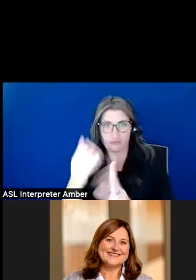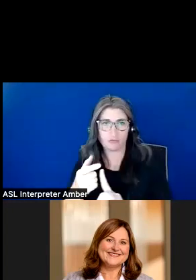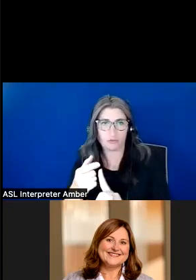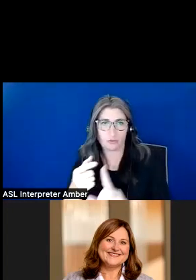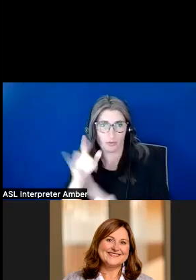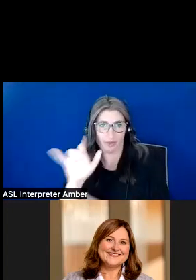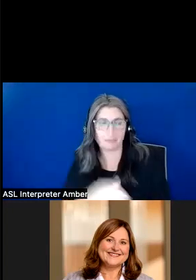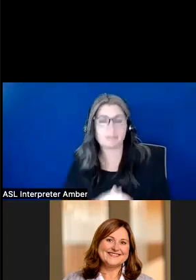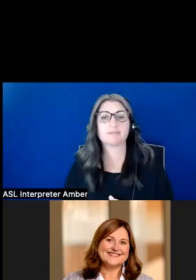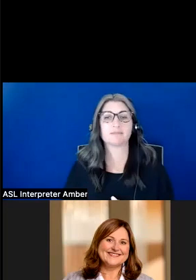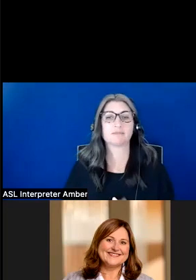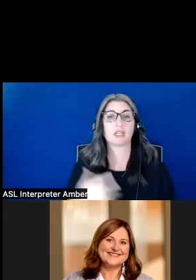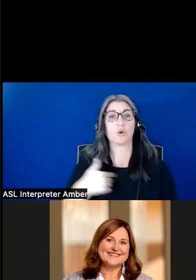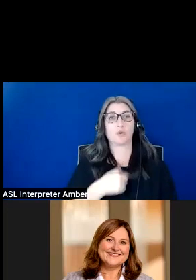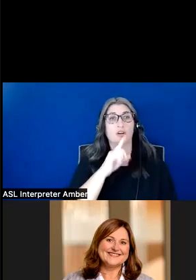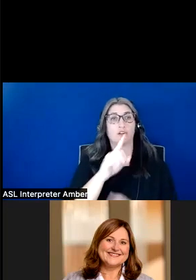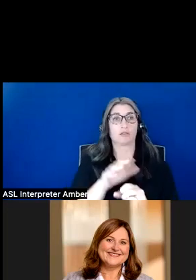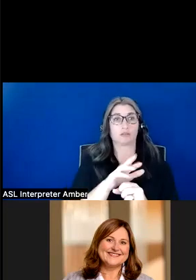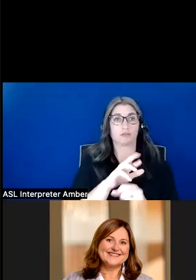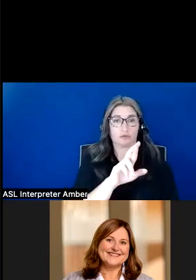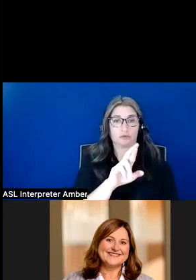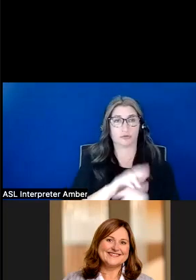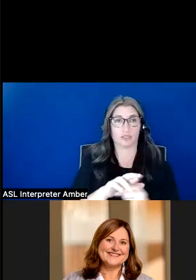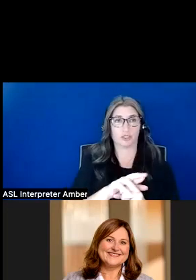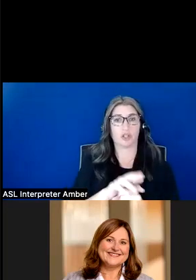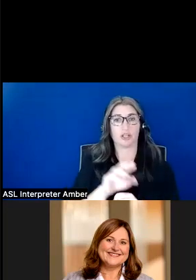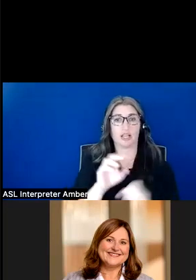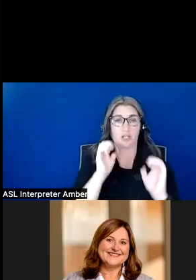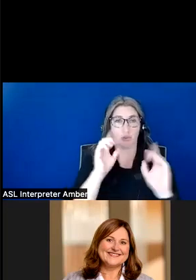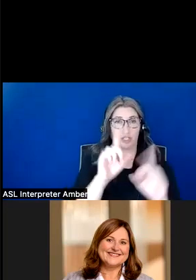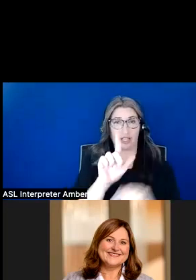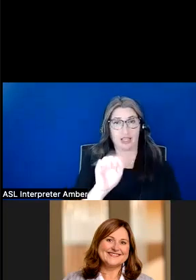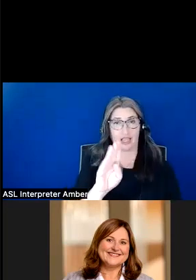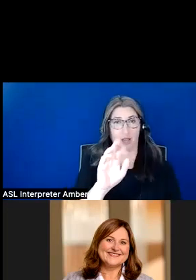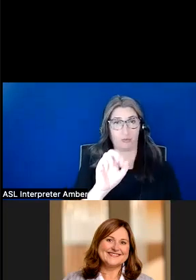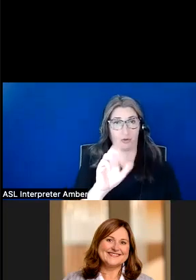We are from the Regional Educational Laboratory West. We're housed at WestEd.